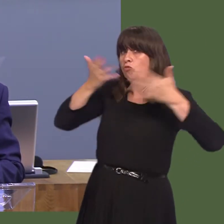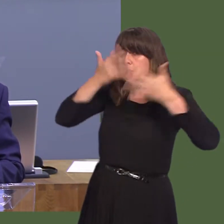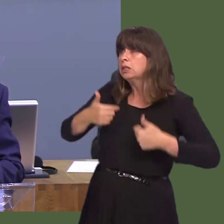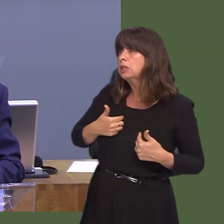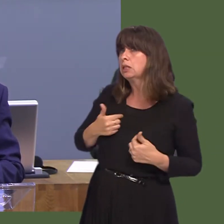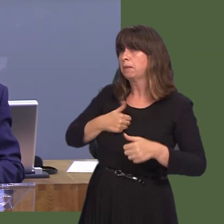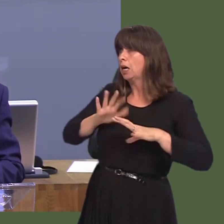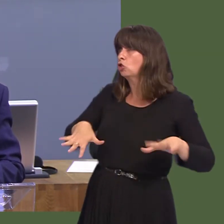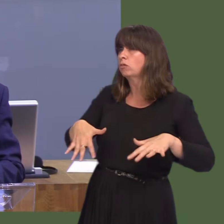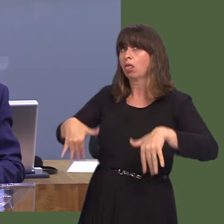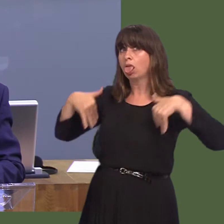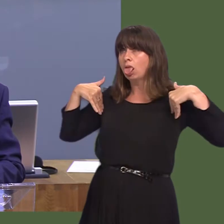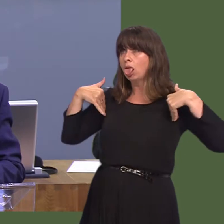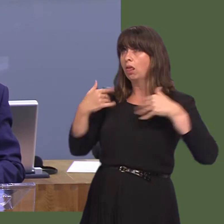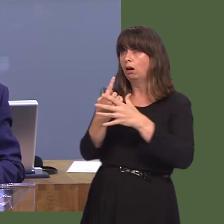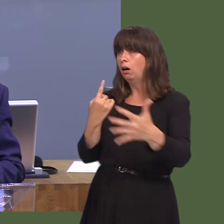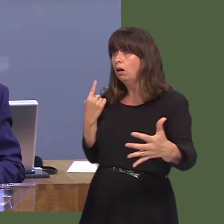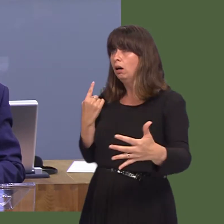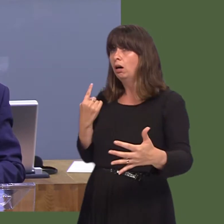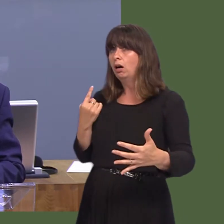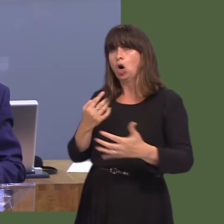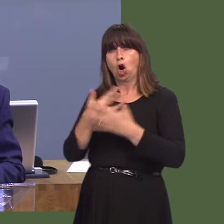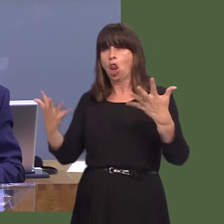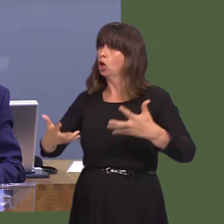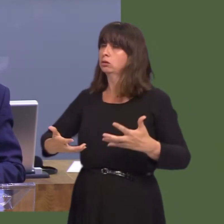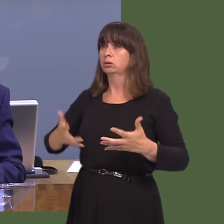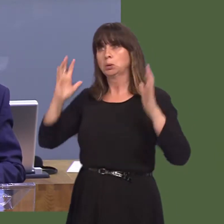were socially isolated, and many highlighted concerns about bullying.